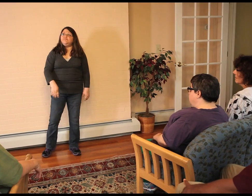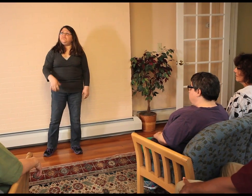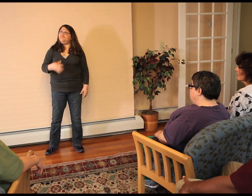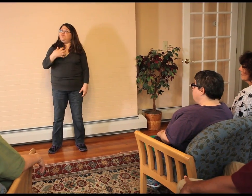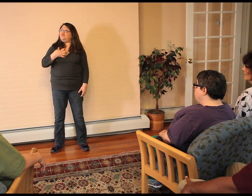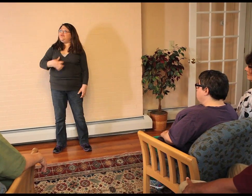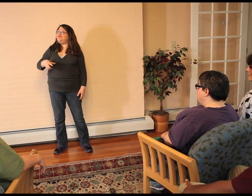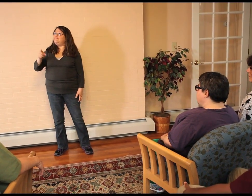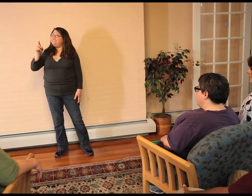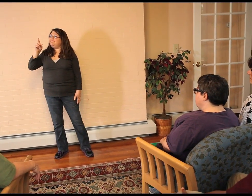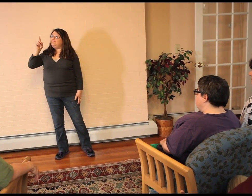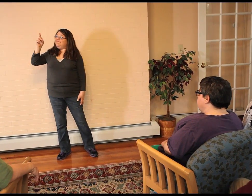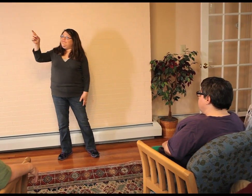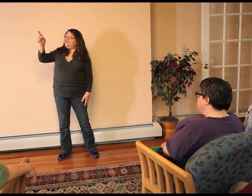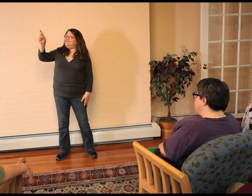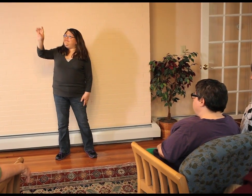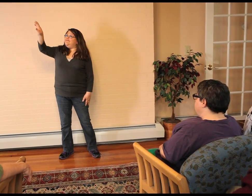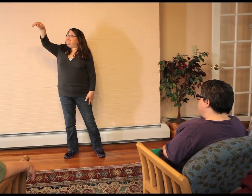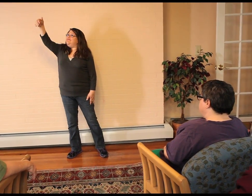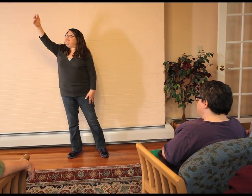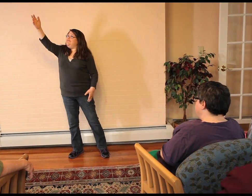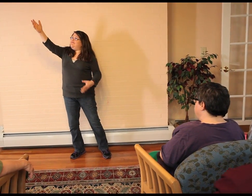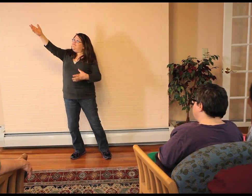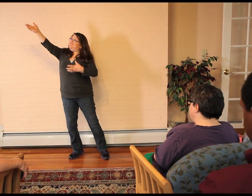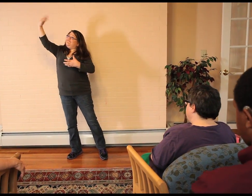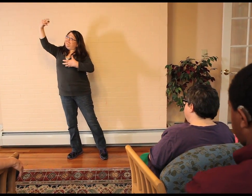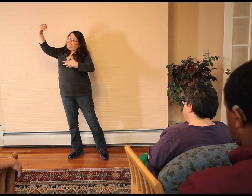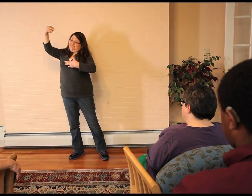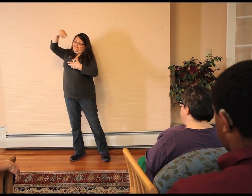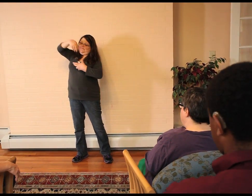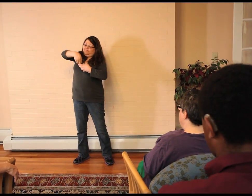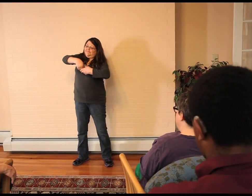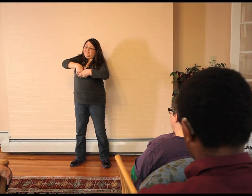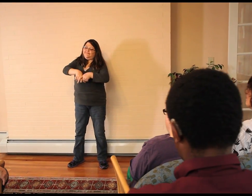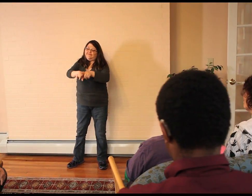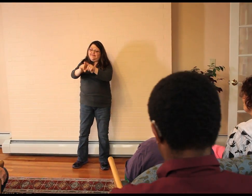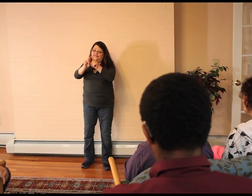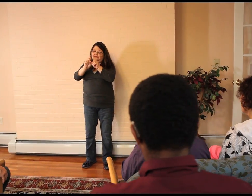But what I wish is to be able to reach for you, deep into my heart.